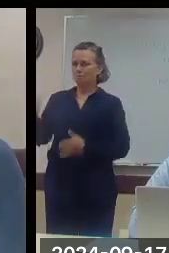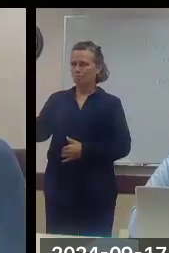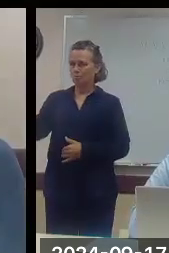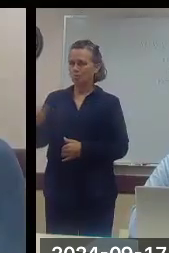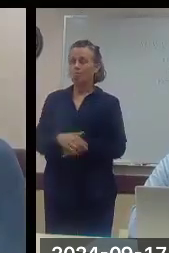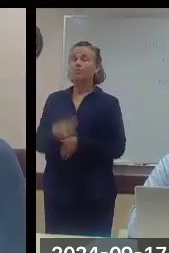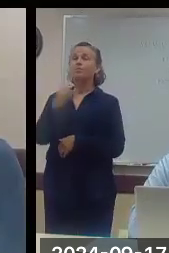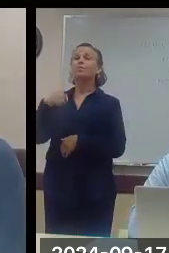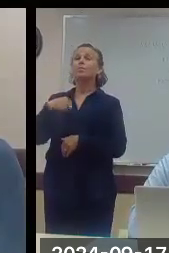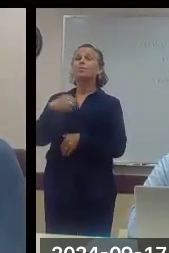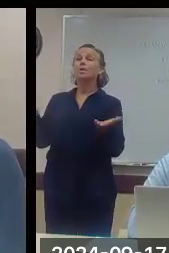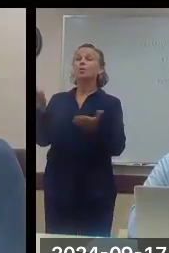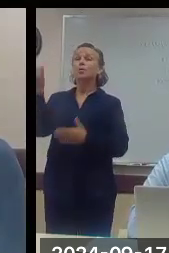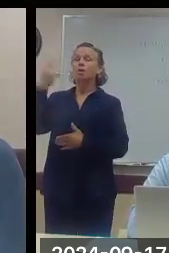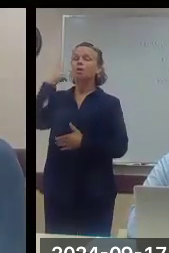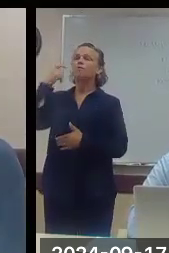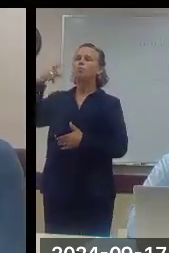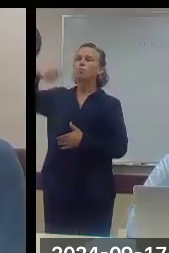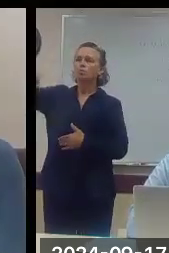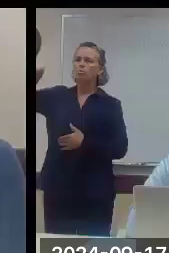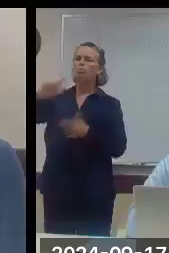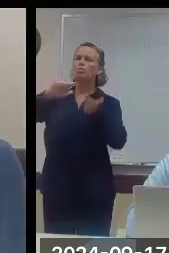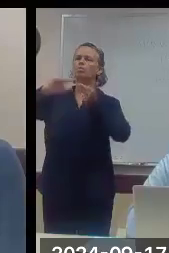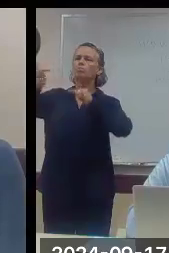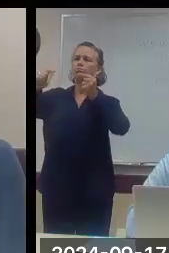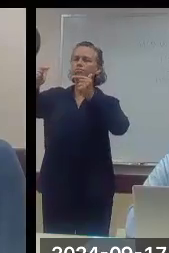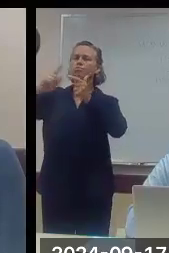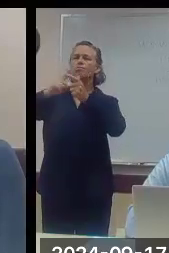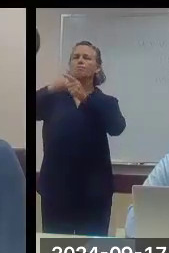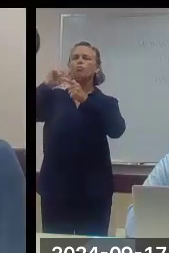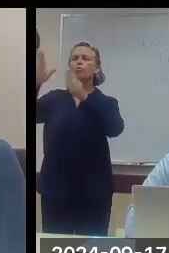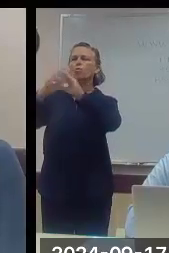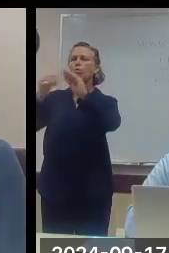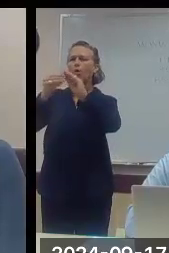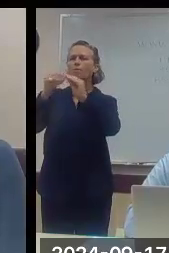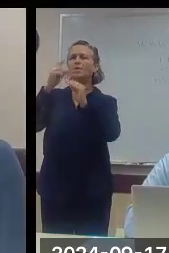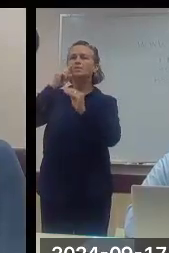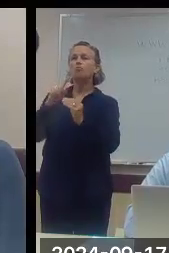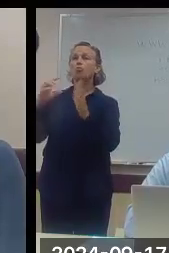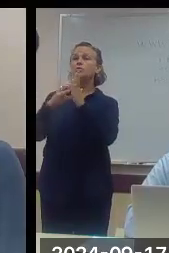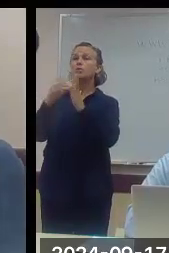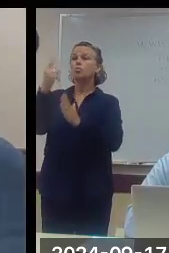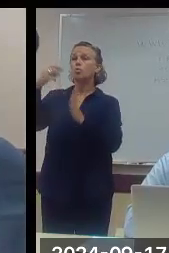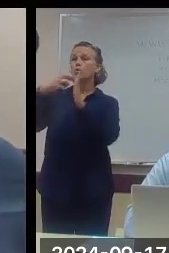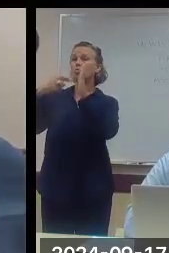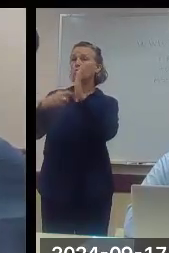Reginald Parson: We're here today to hear your comments on the department's second version of the proposed chapter. One rules governing paid family and medical leave.